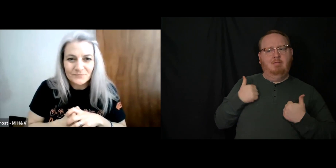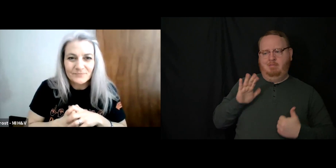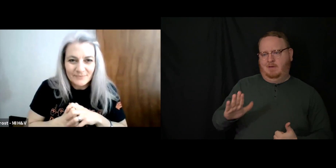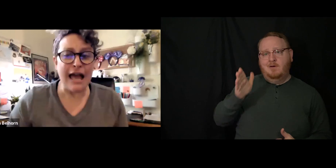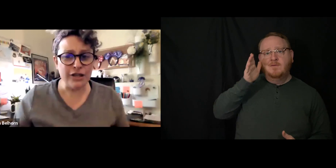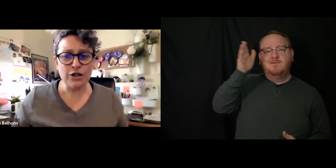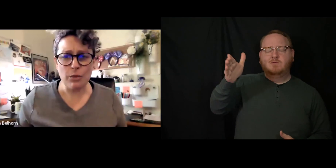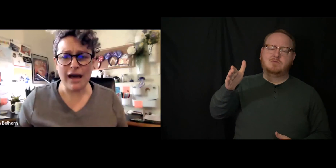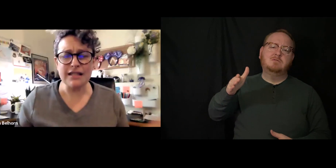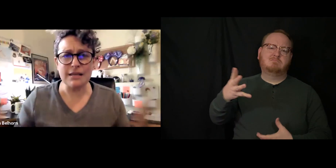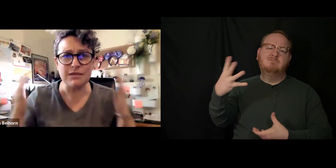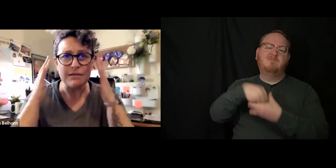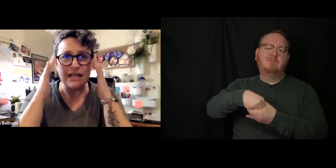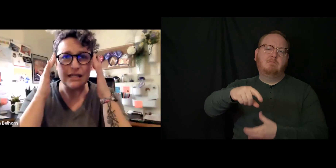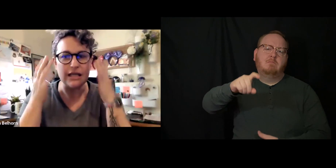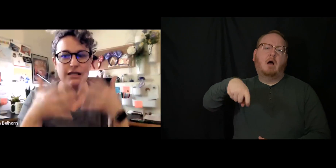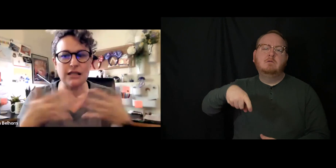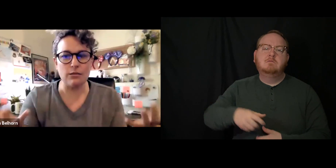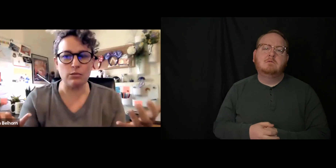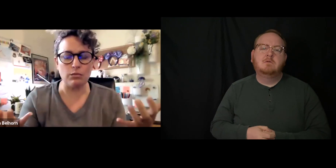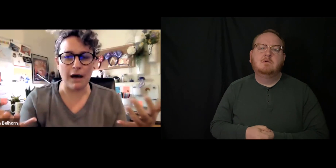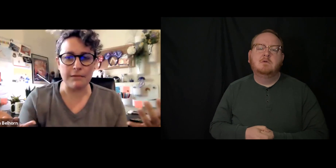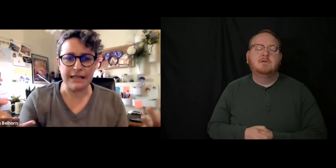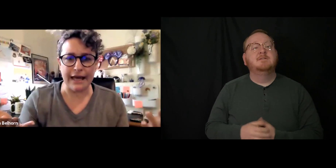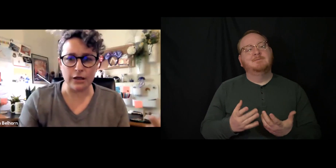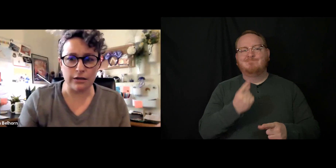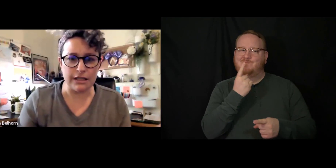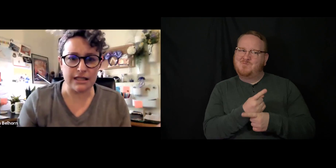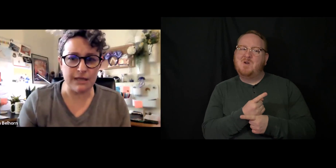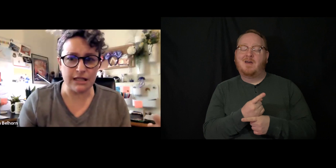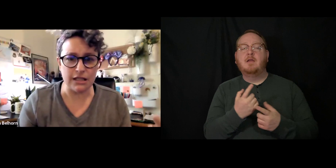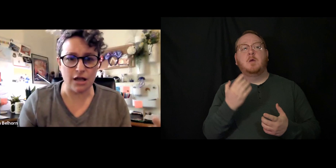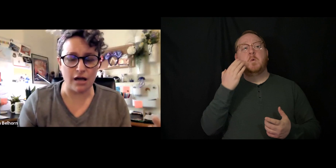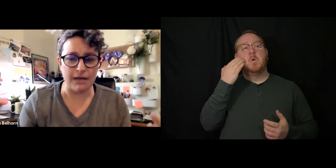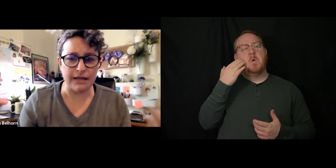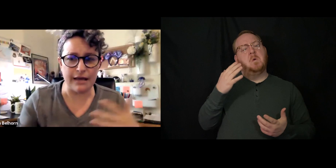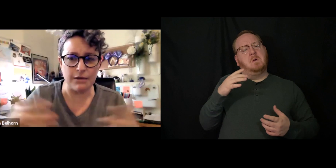Tabby Belhorn: Yes and you know what sometimes kids thinks that mom and dad are going to this meeting to talk about them and